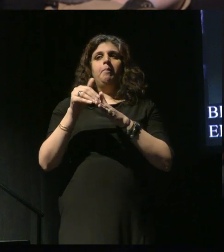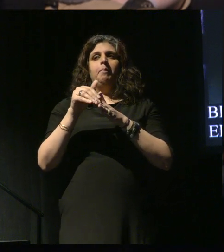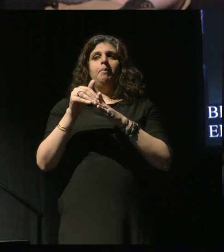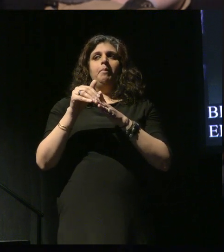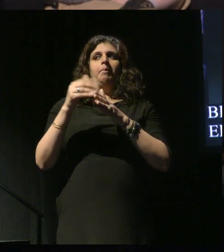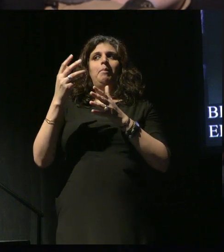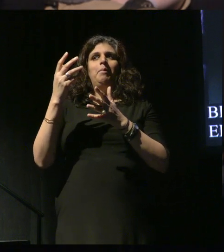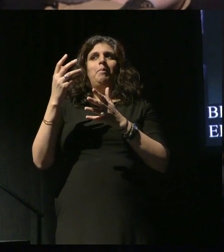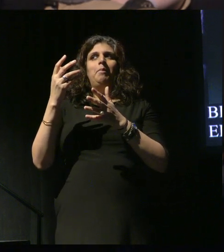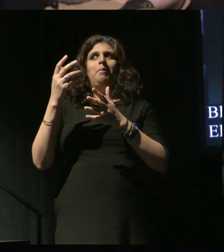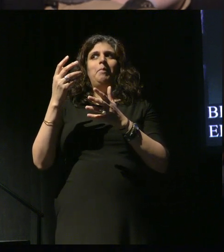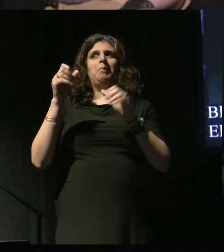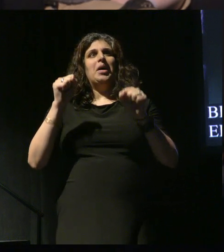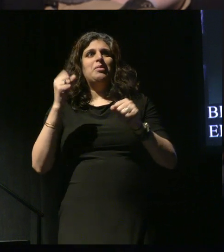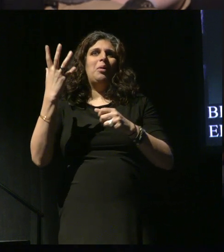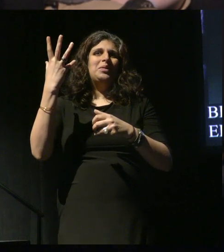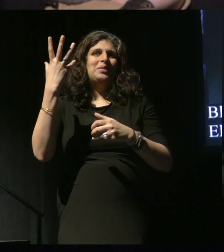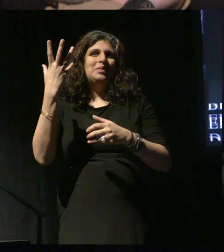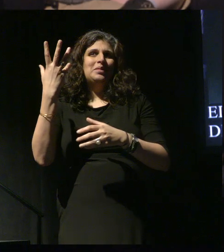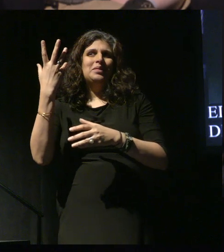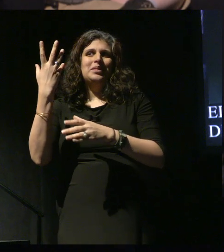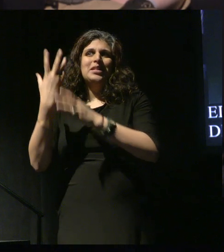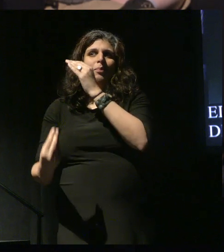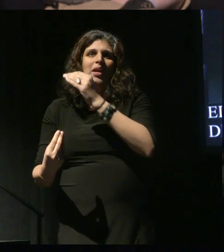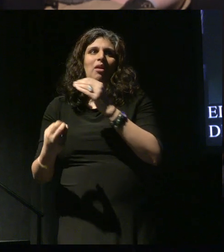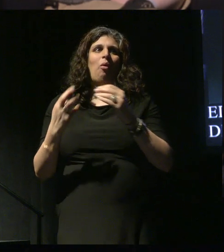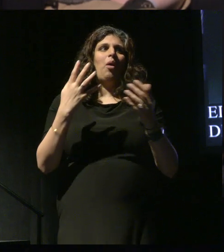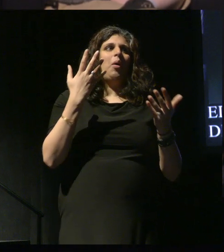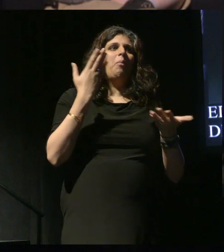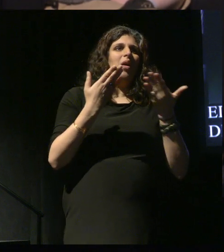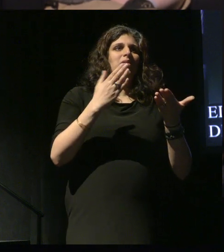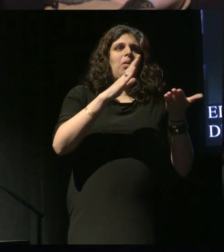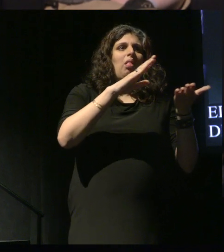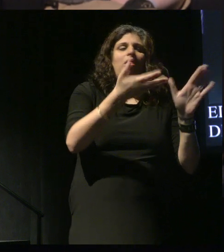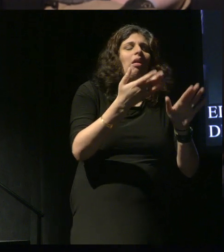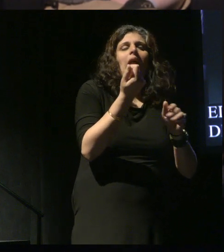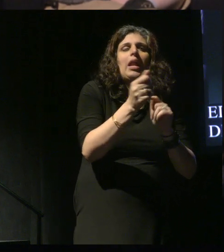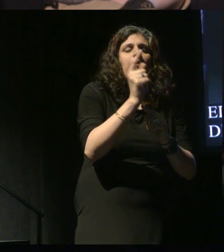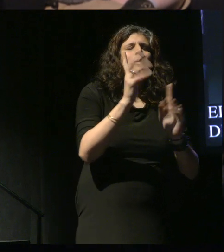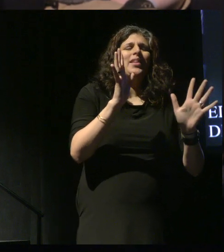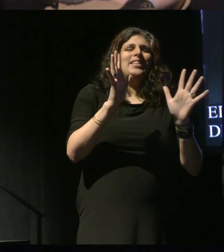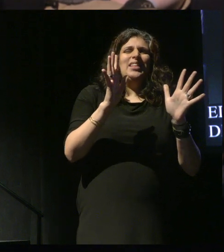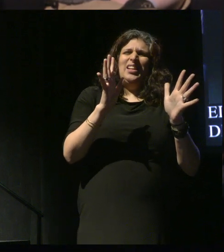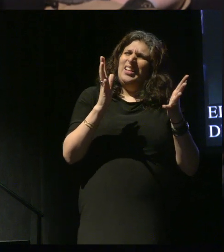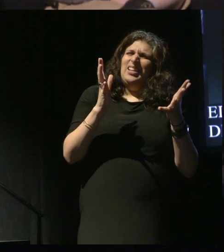or, you know, like dropped at any moment. And I guess, you know I think a lot about Morgan